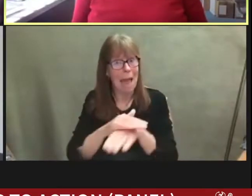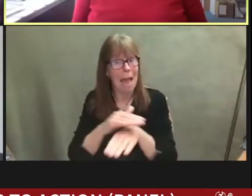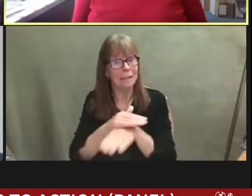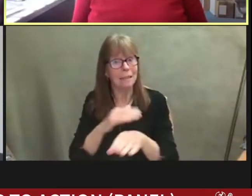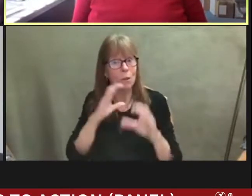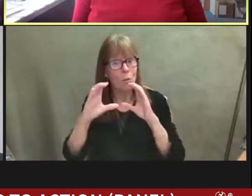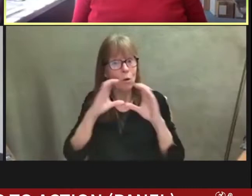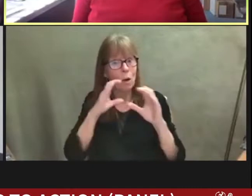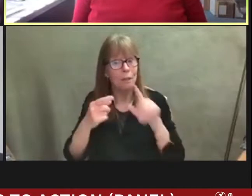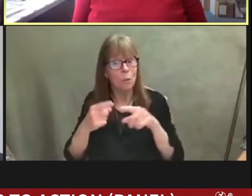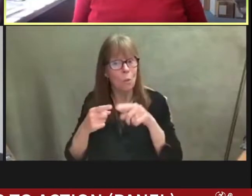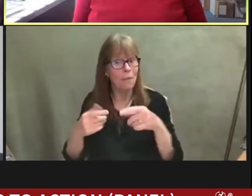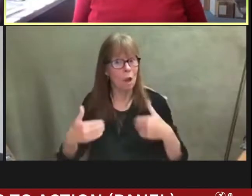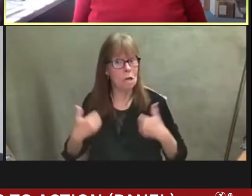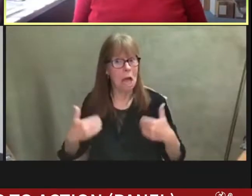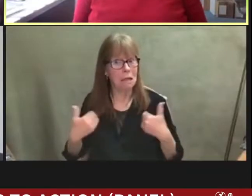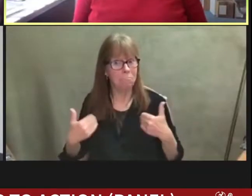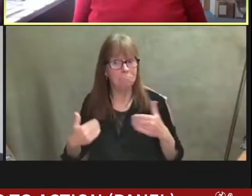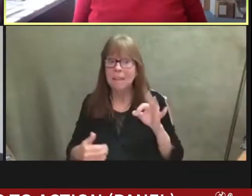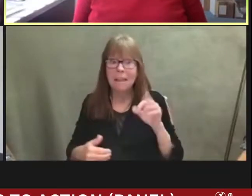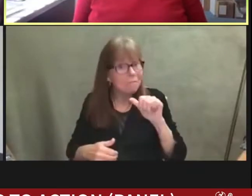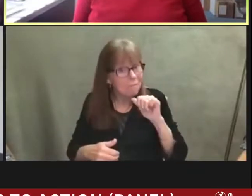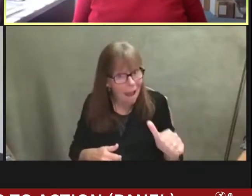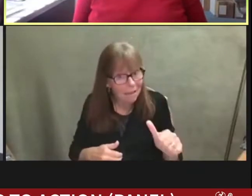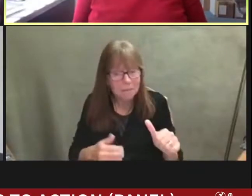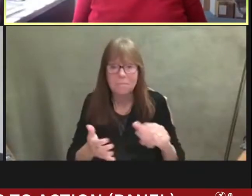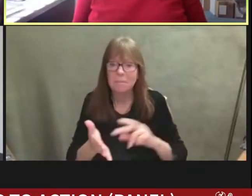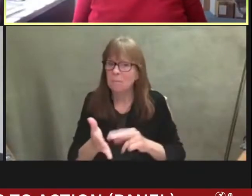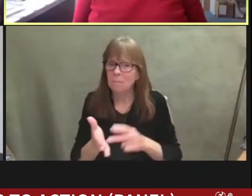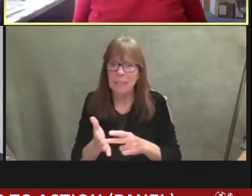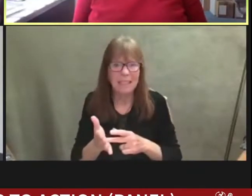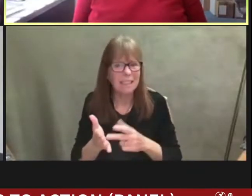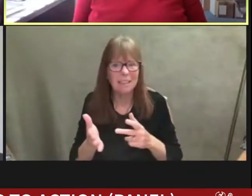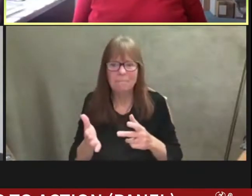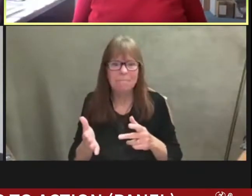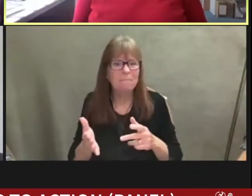If we don't, then the chances that we're going to be able to get people effective, robust